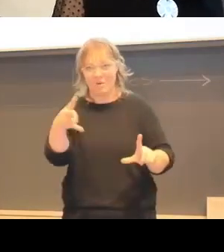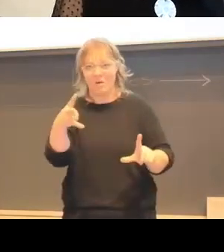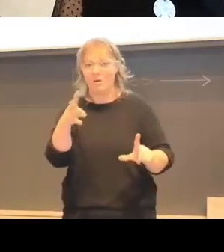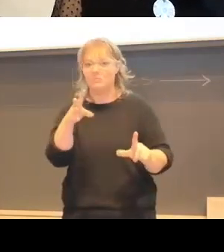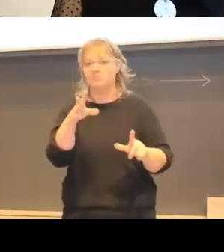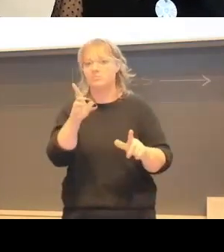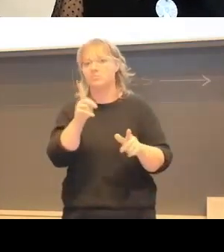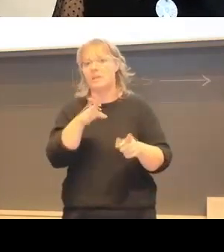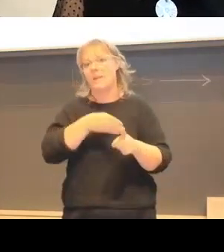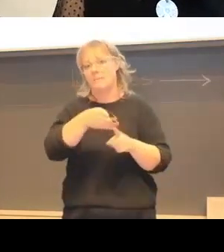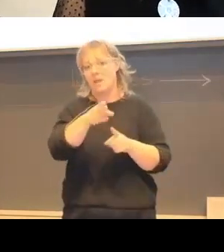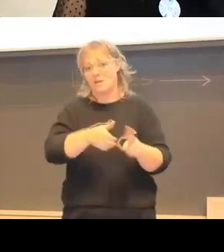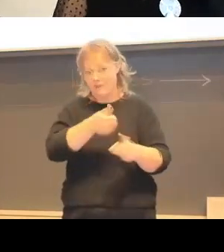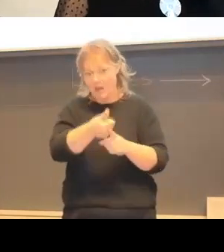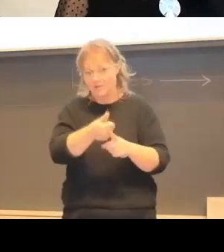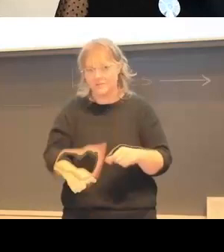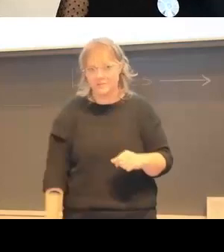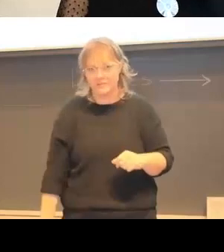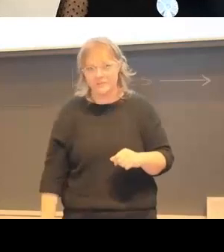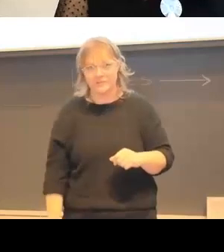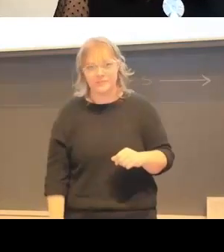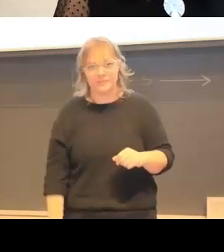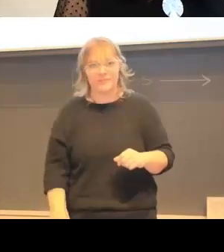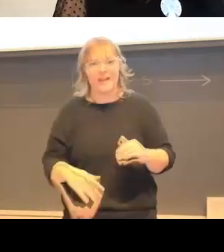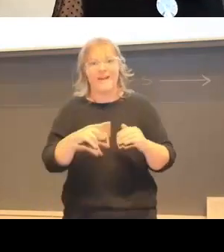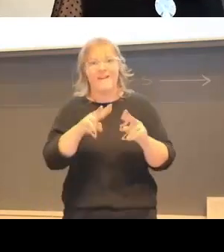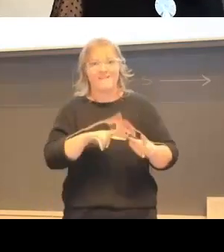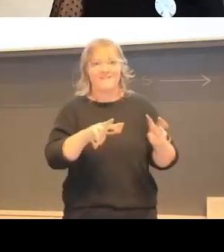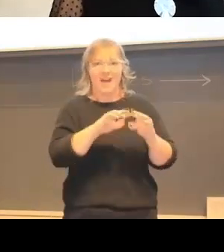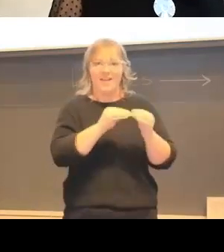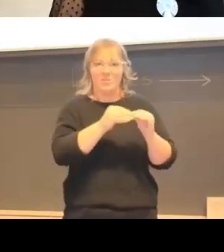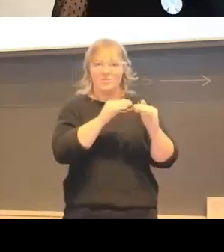interaction terms of Interest values under one reflect the learner receiving feedback endorse